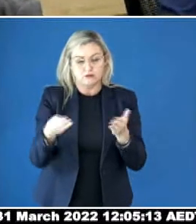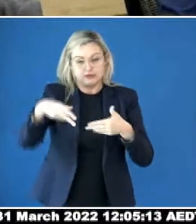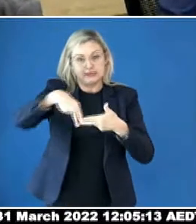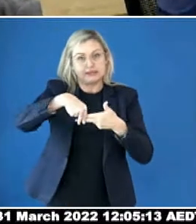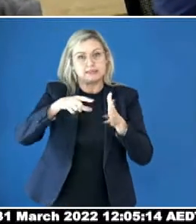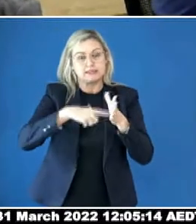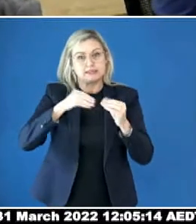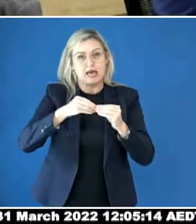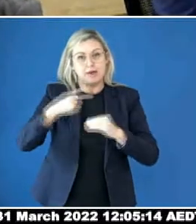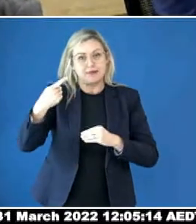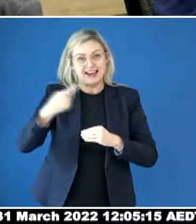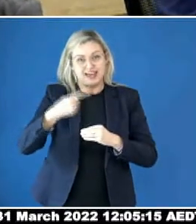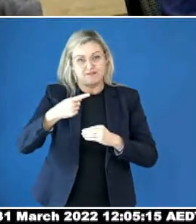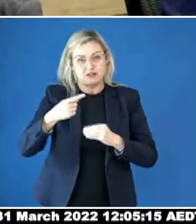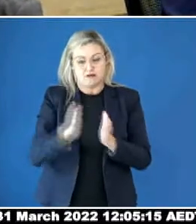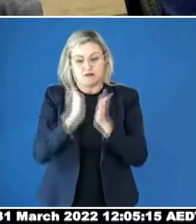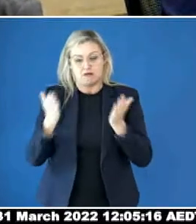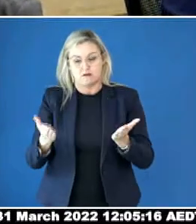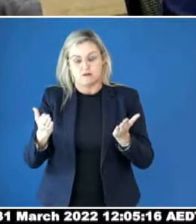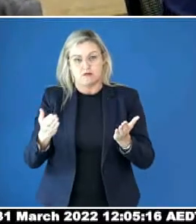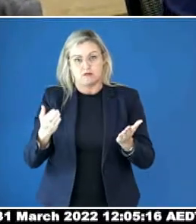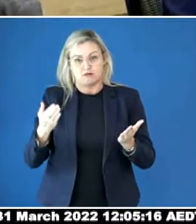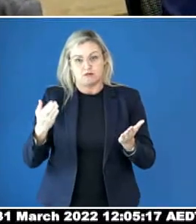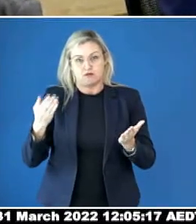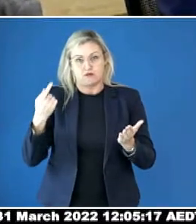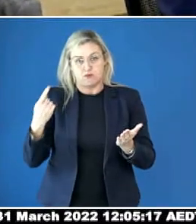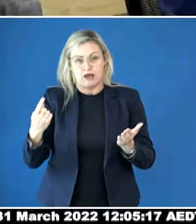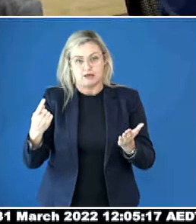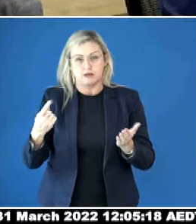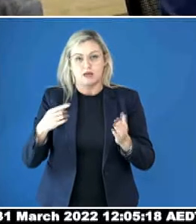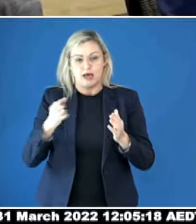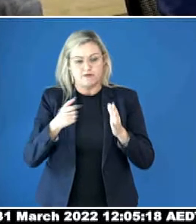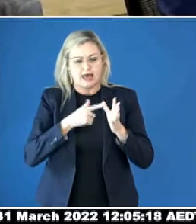volume 1 of the Tender Bundle. And, Commissioners, that is document ASQ.5005.0001.119.